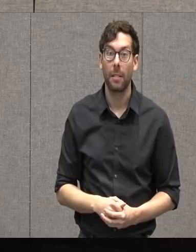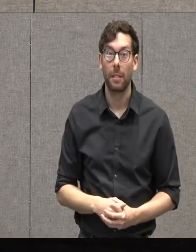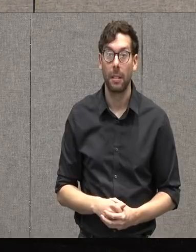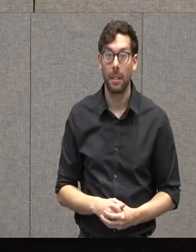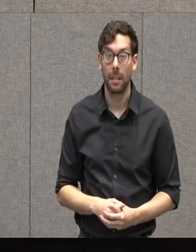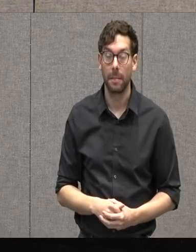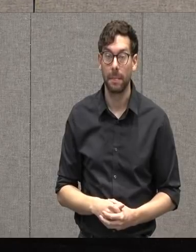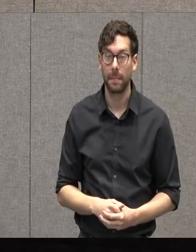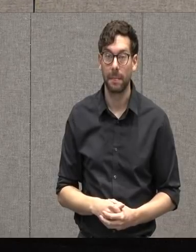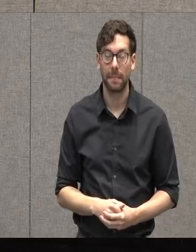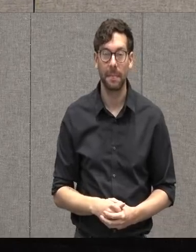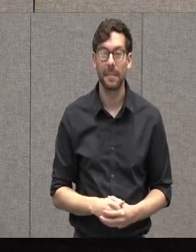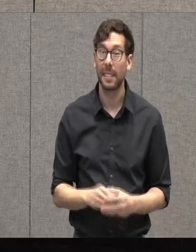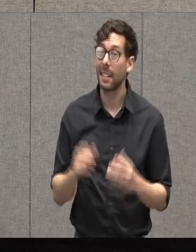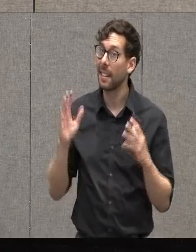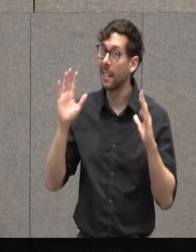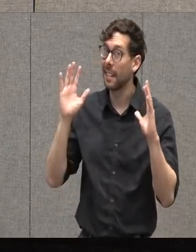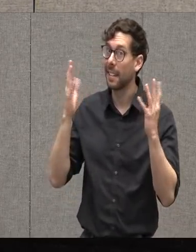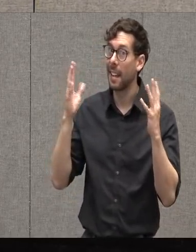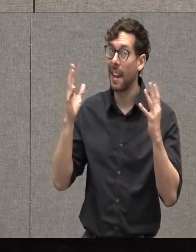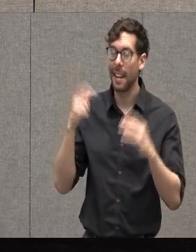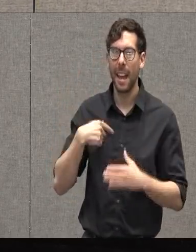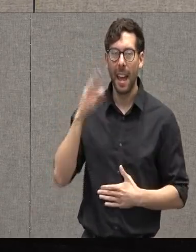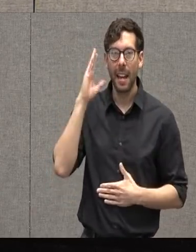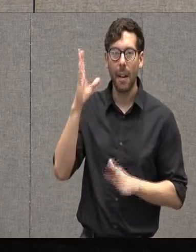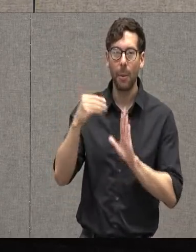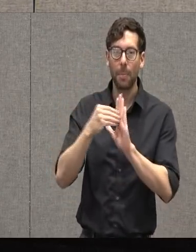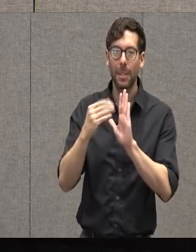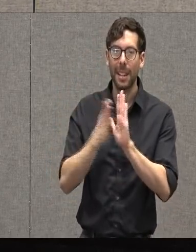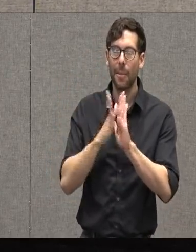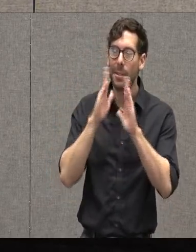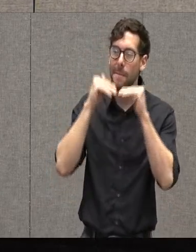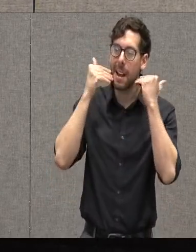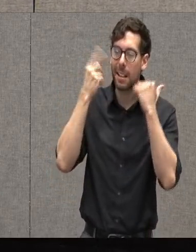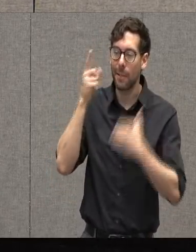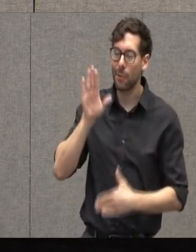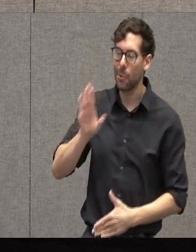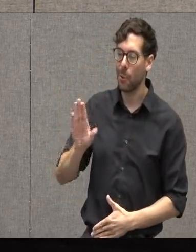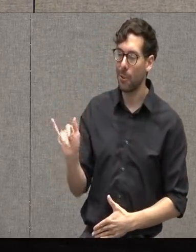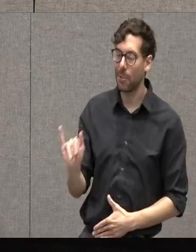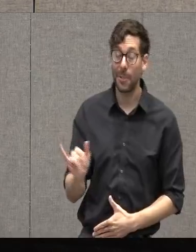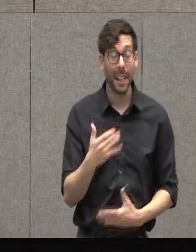Yay. I'm gonna put a little smiley face on yours too. Thank you, friend, thank you.